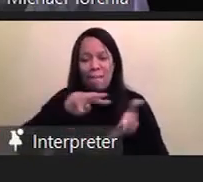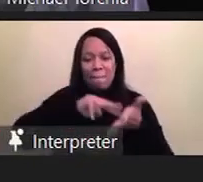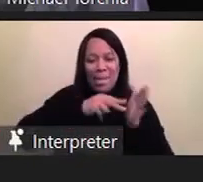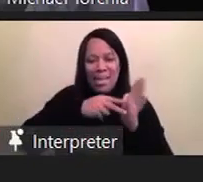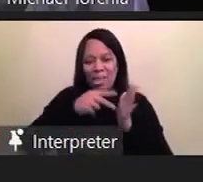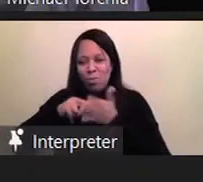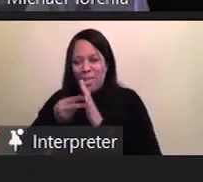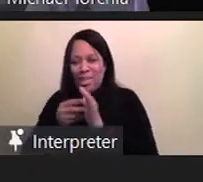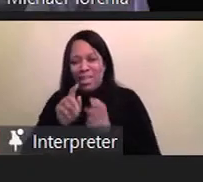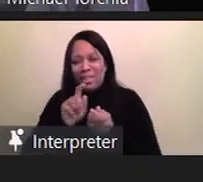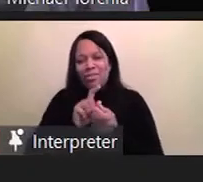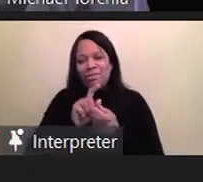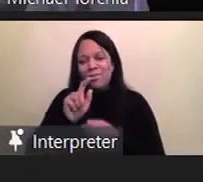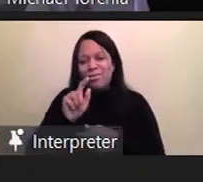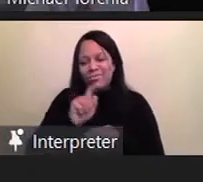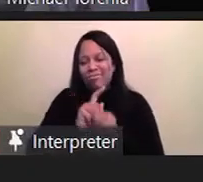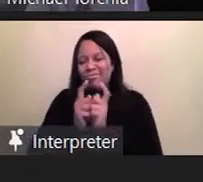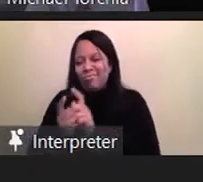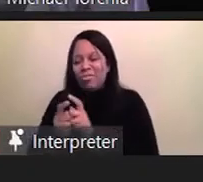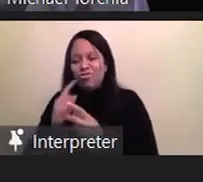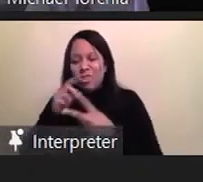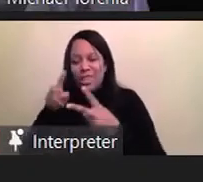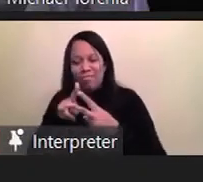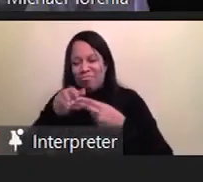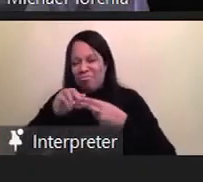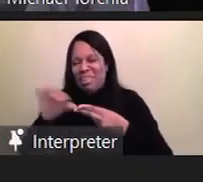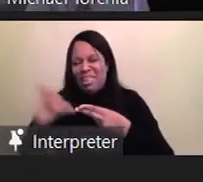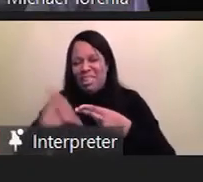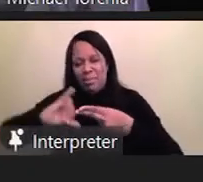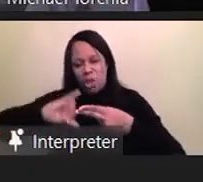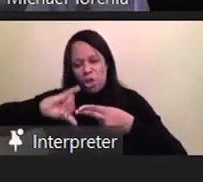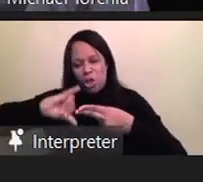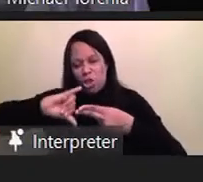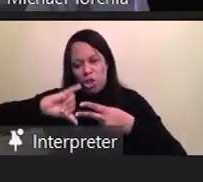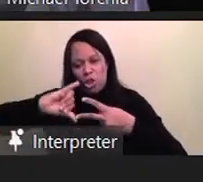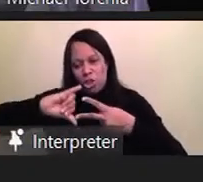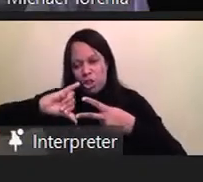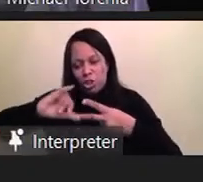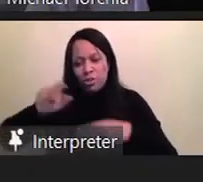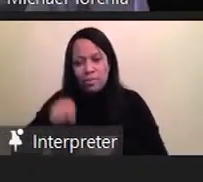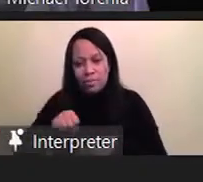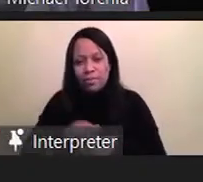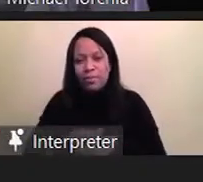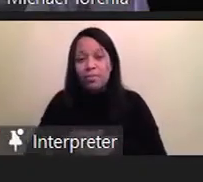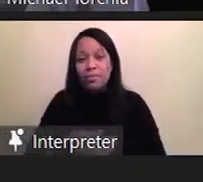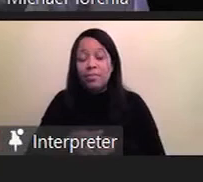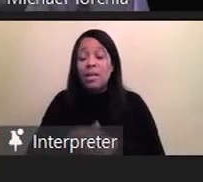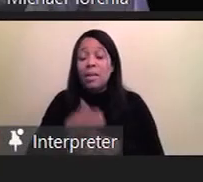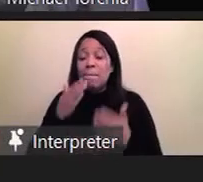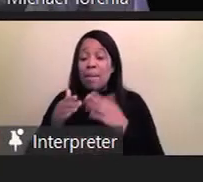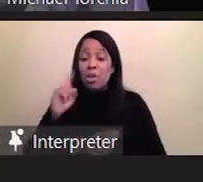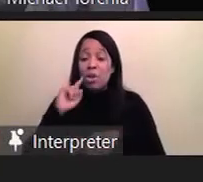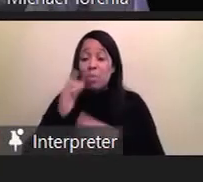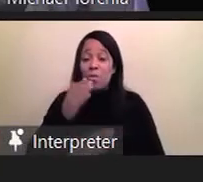they are identical to one another. You may have also heard of broadcast captioning, which